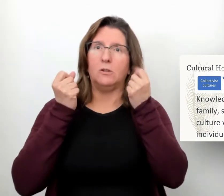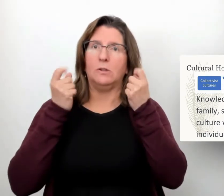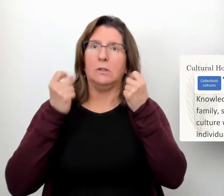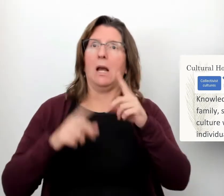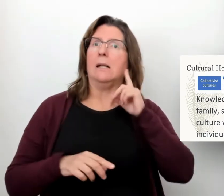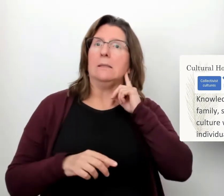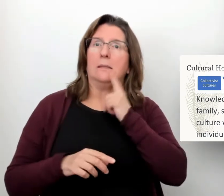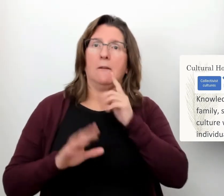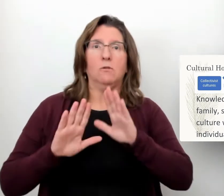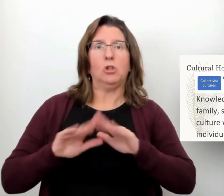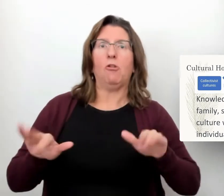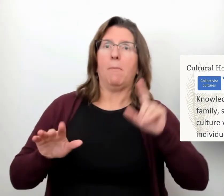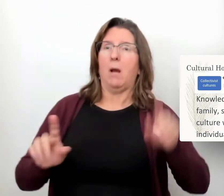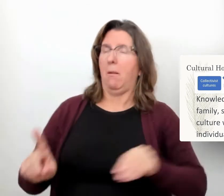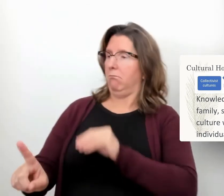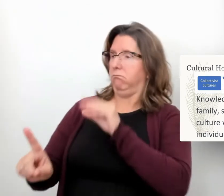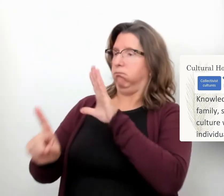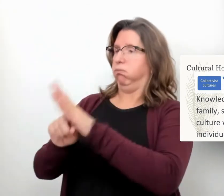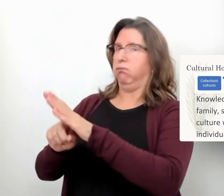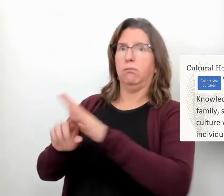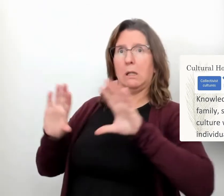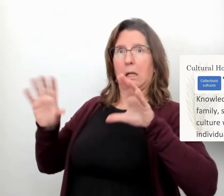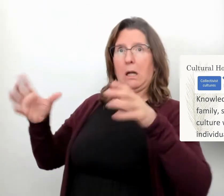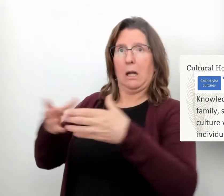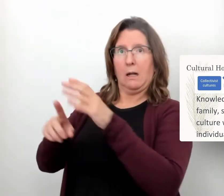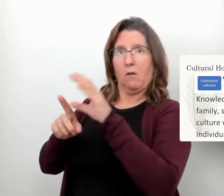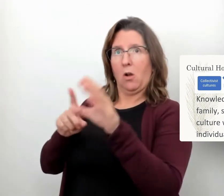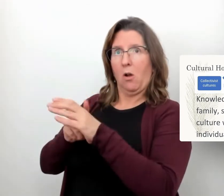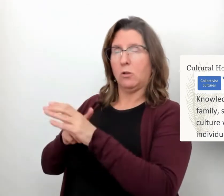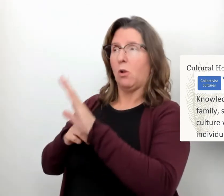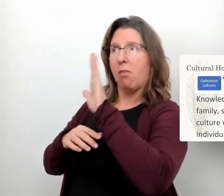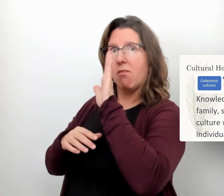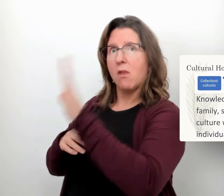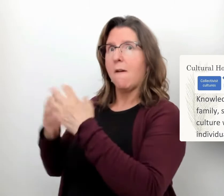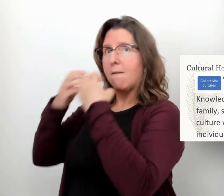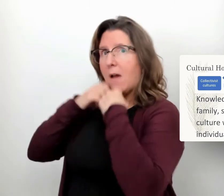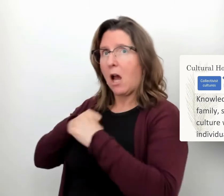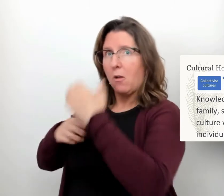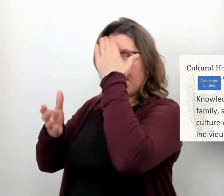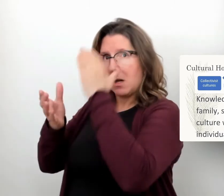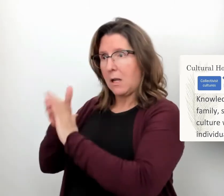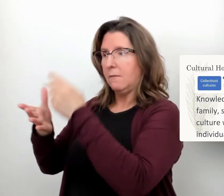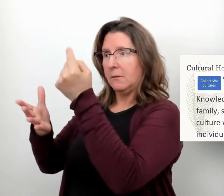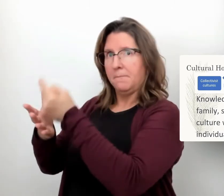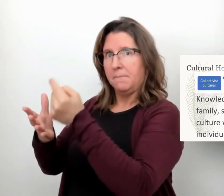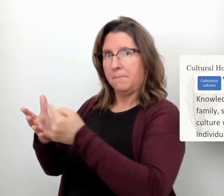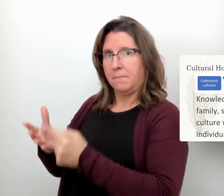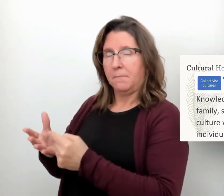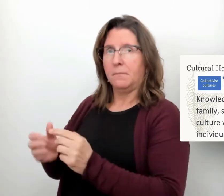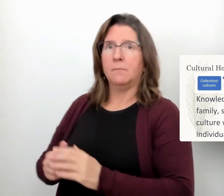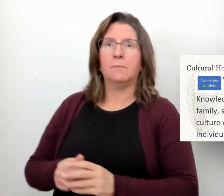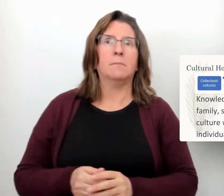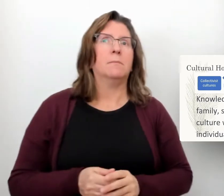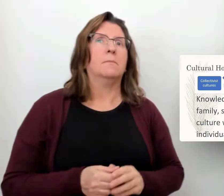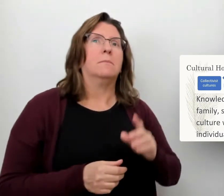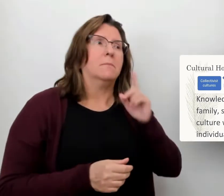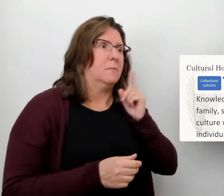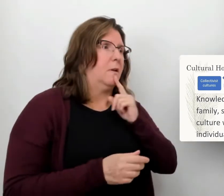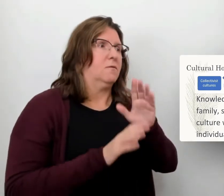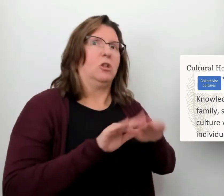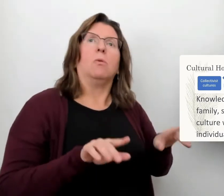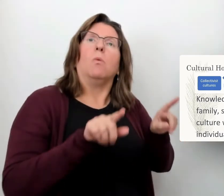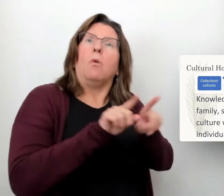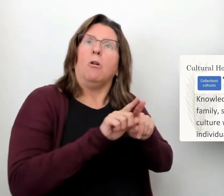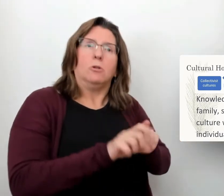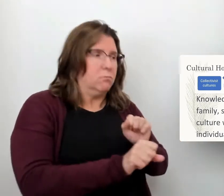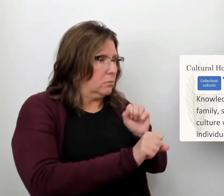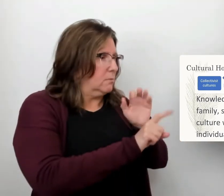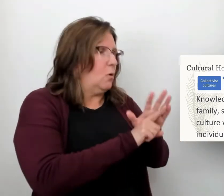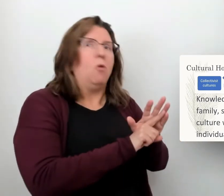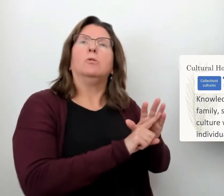The deaf child has to navigate values and beliefs of the collective culture,